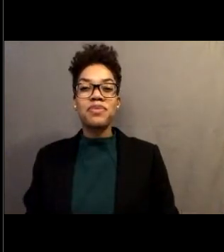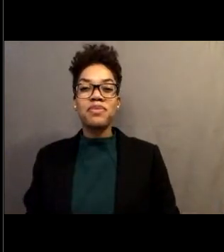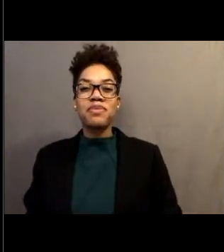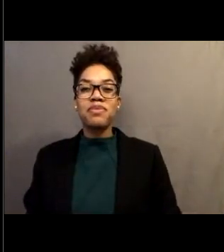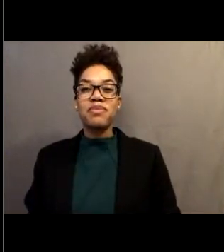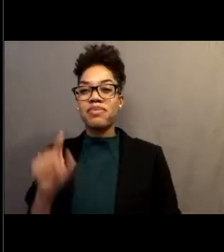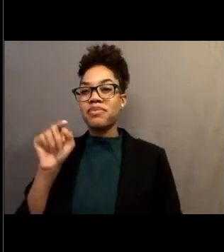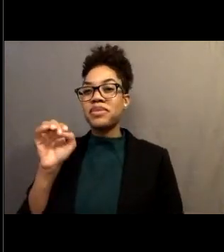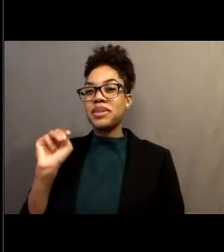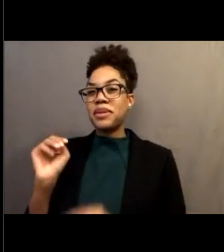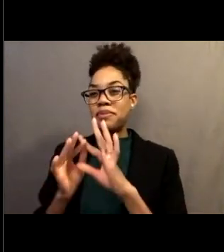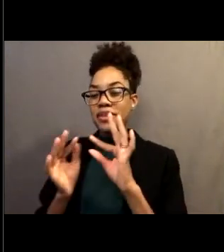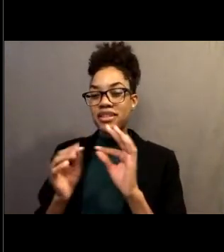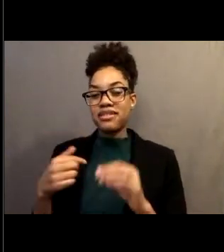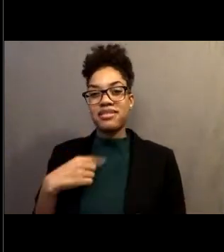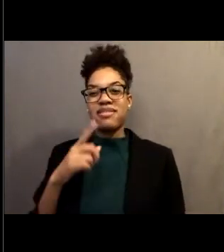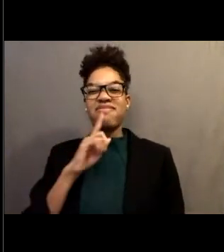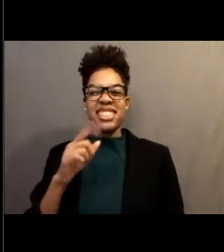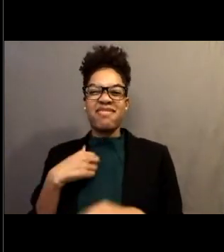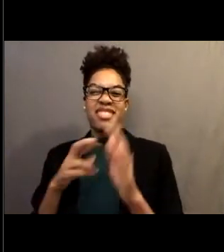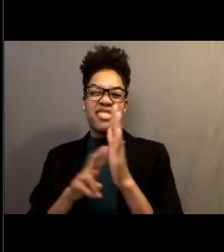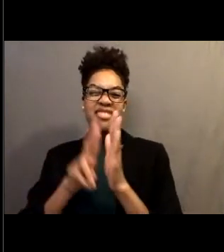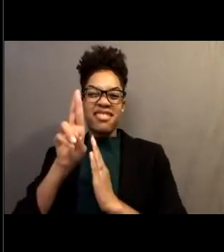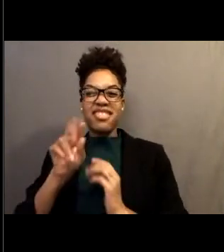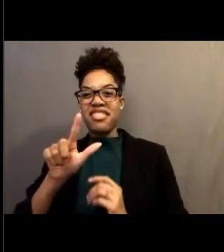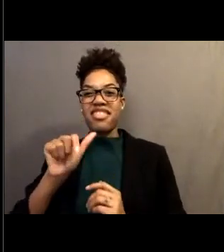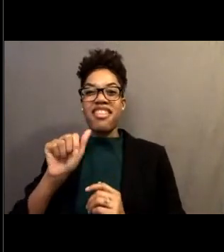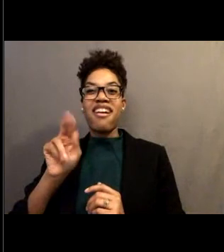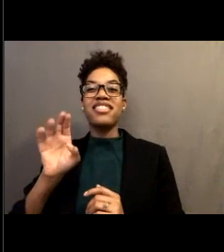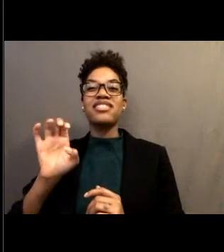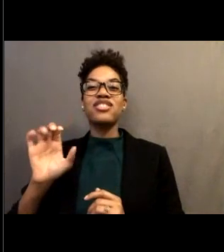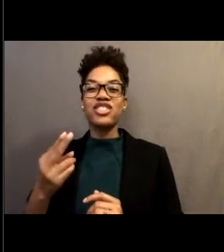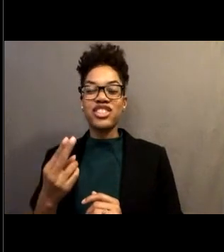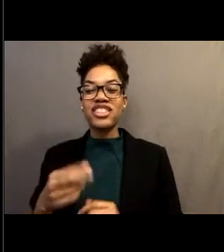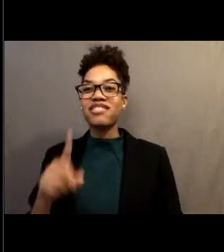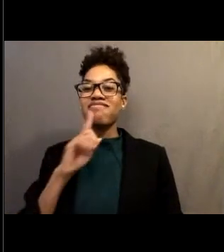You know, it has to be launch. There's nothing like a launch to get your blood going.